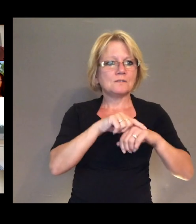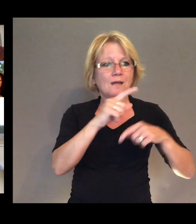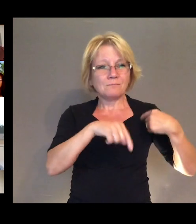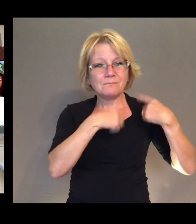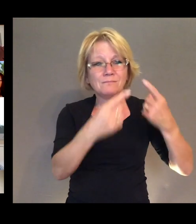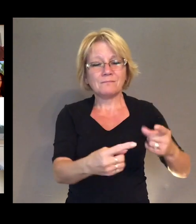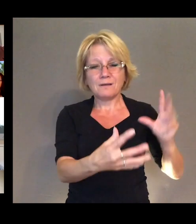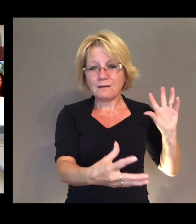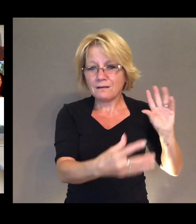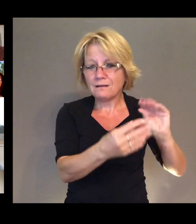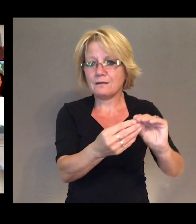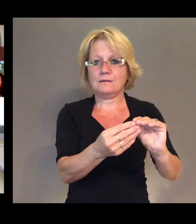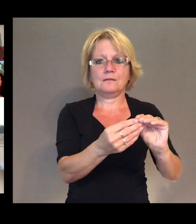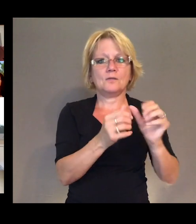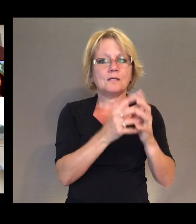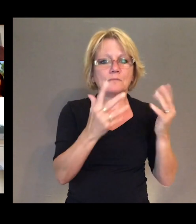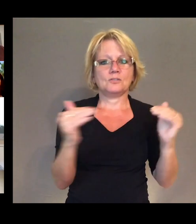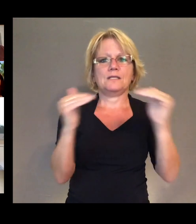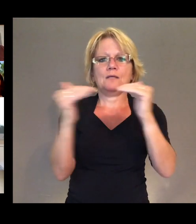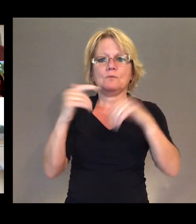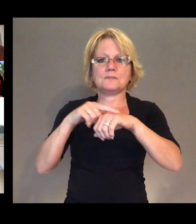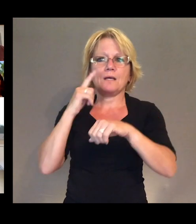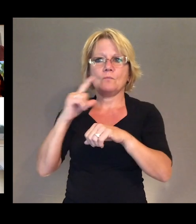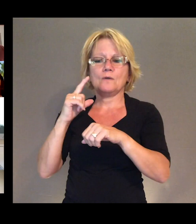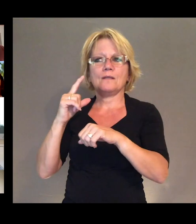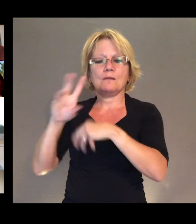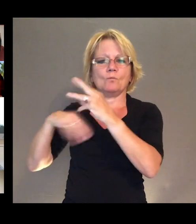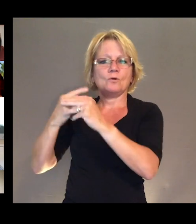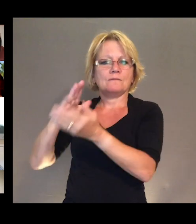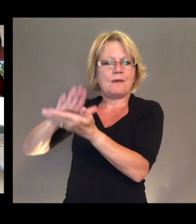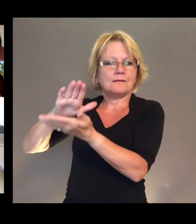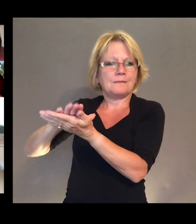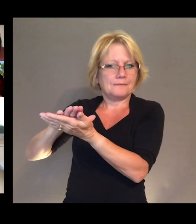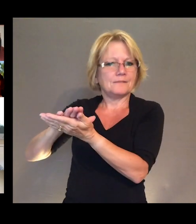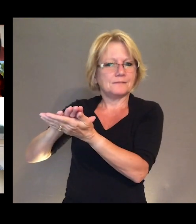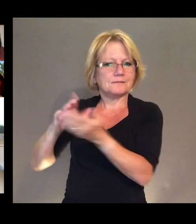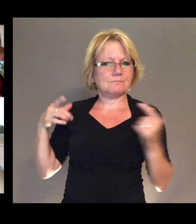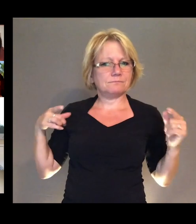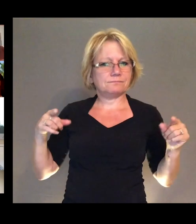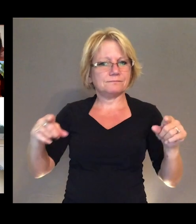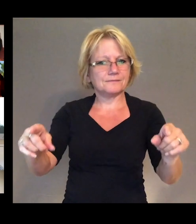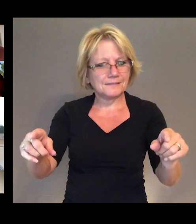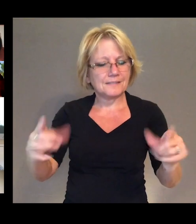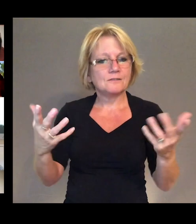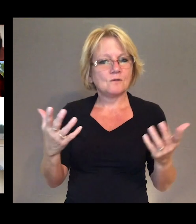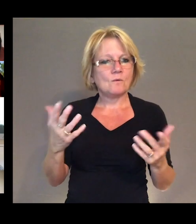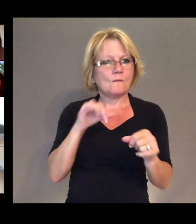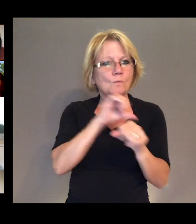as someone in the world of academia. So the work that you put in is no different.